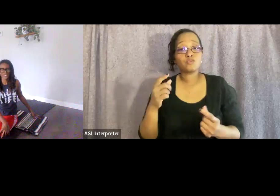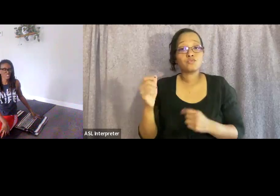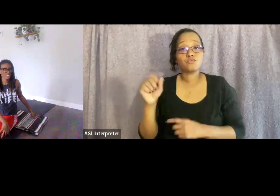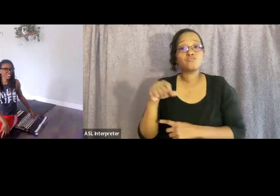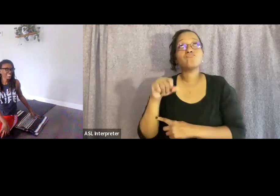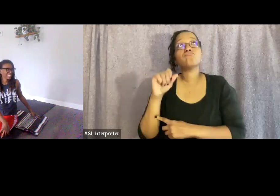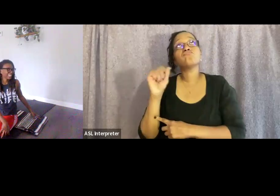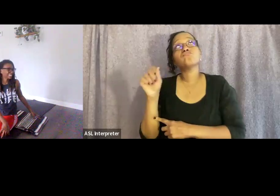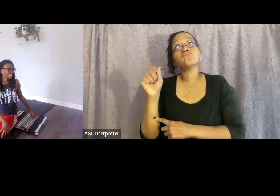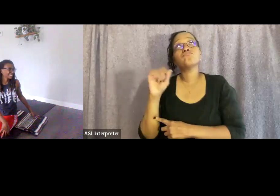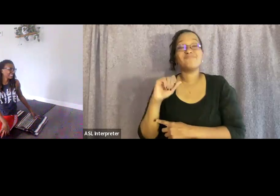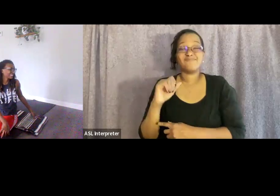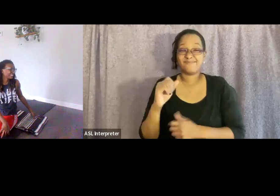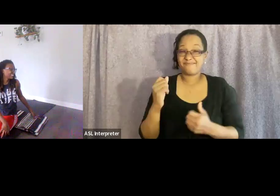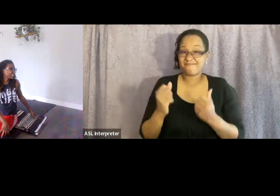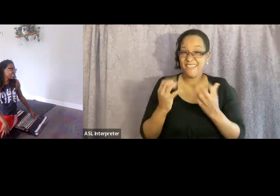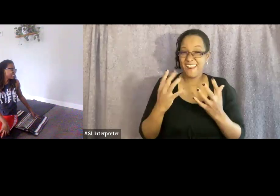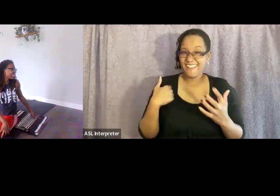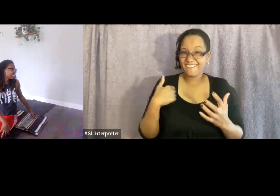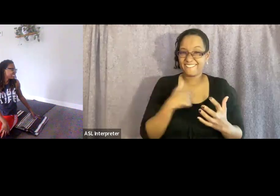You can do jumping jacks. You can stand overhead.